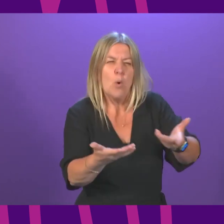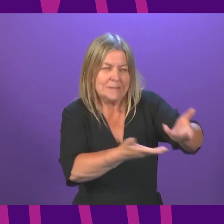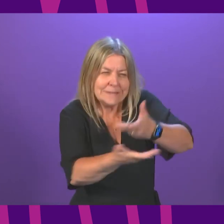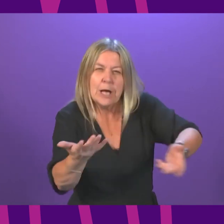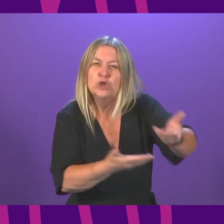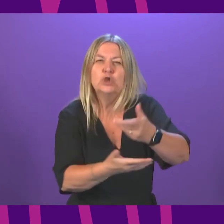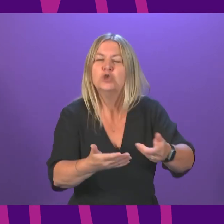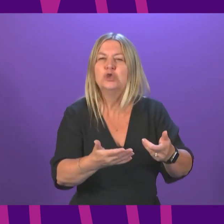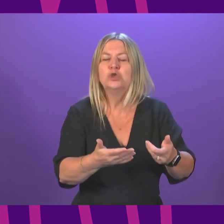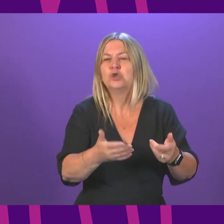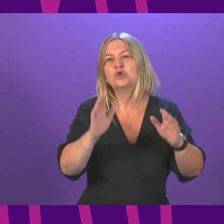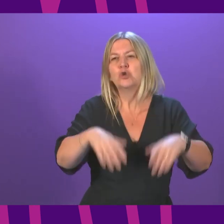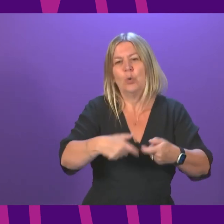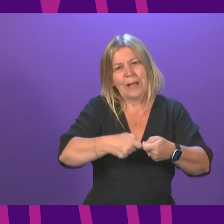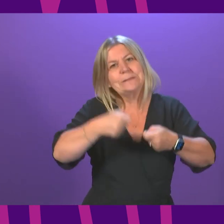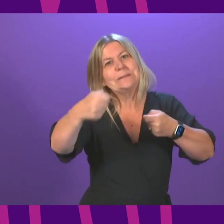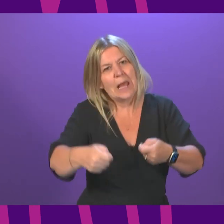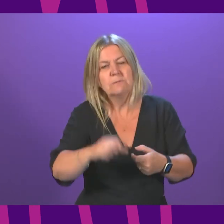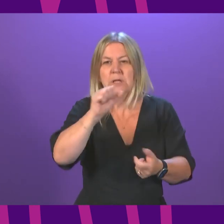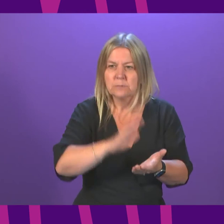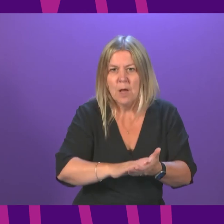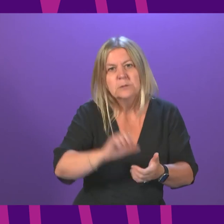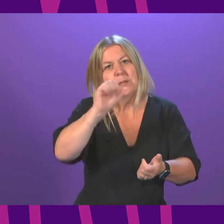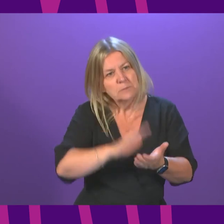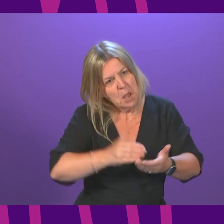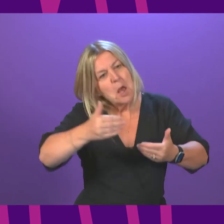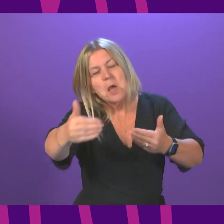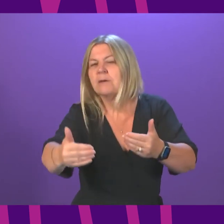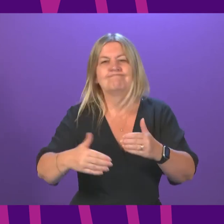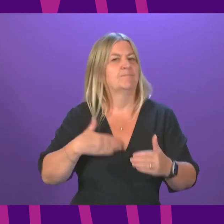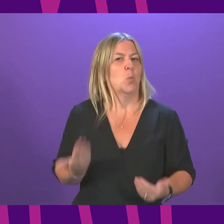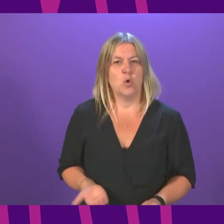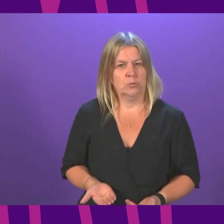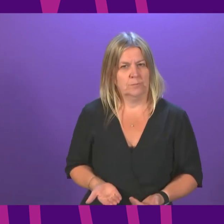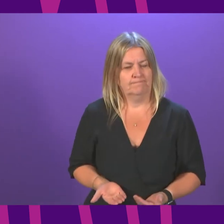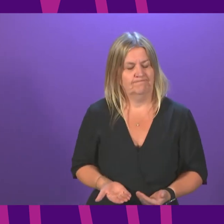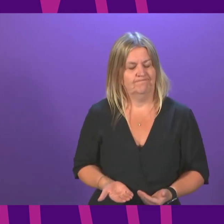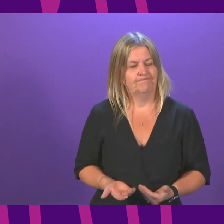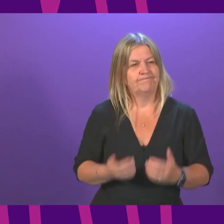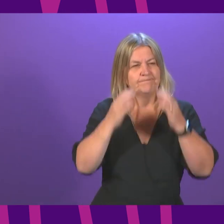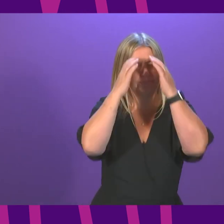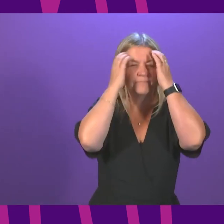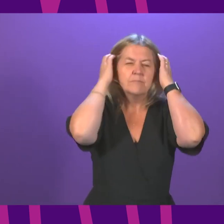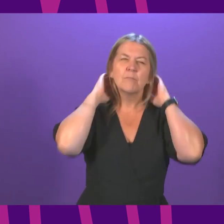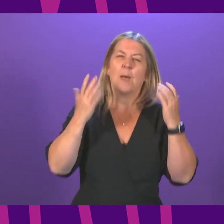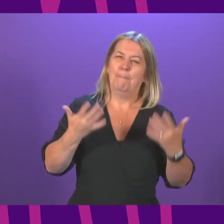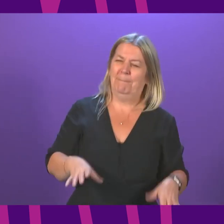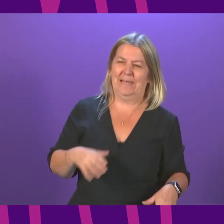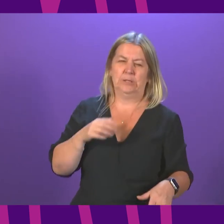move. Pauline McNeill was good at pursuing the matter—I like her style. I think that Mr Sweeney and I will tangle again on occasion, and I am looking forward